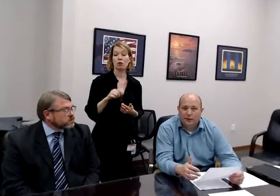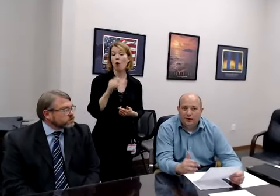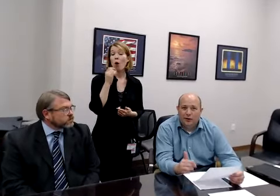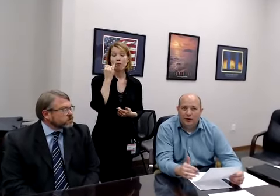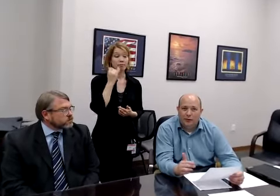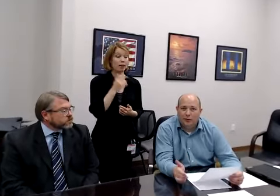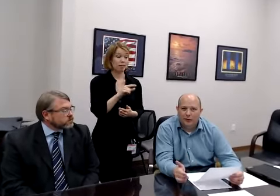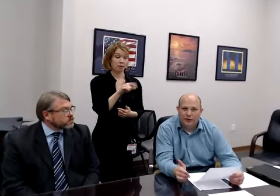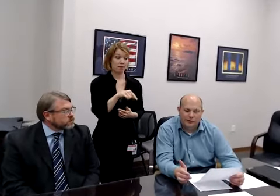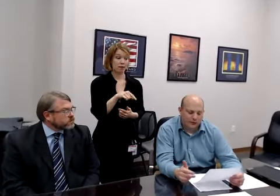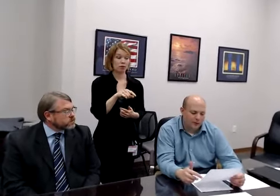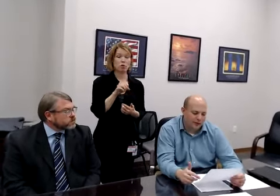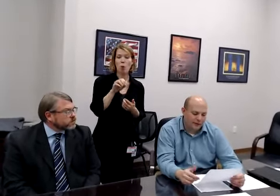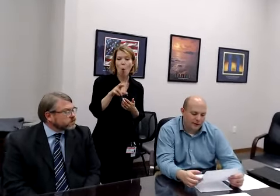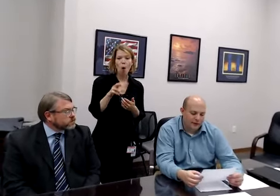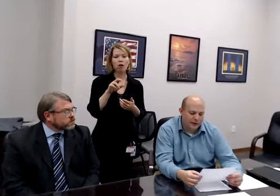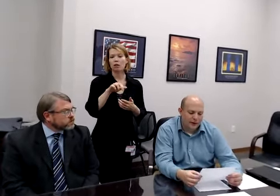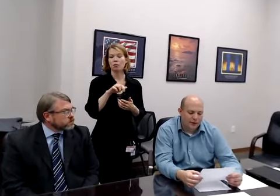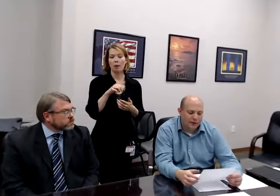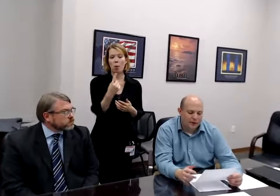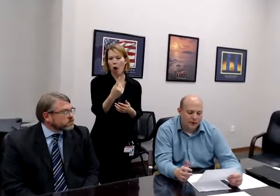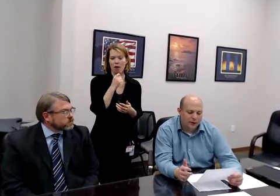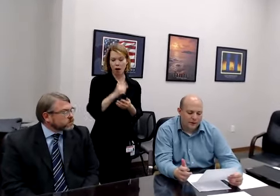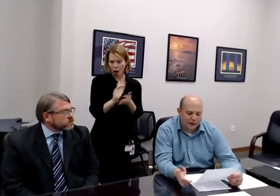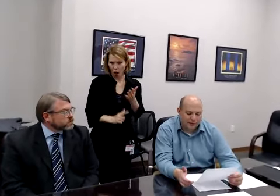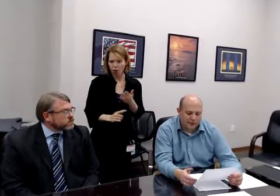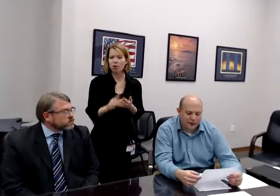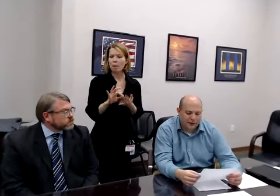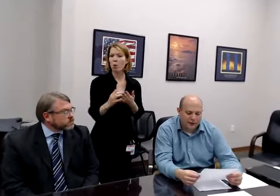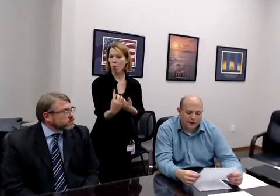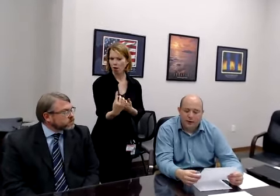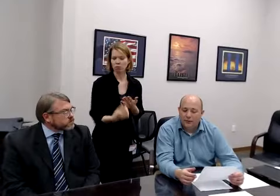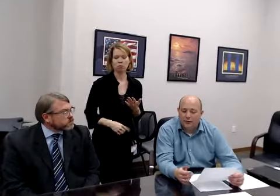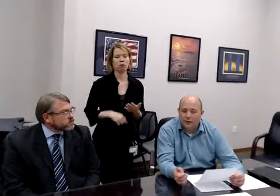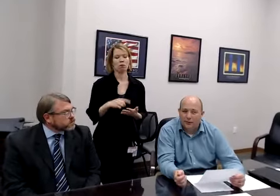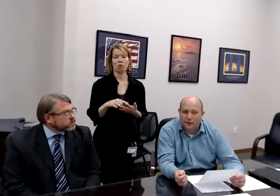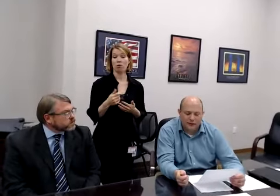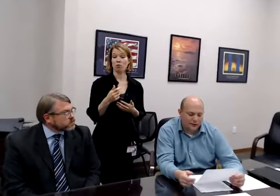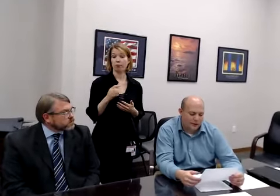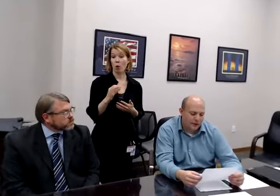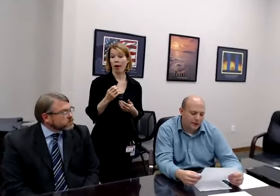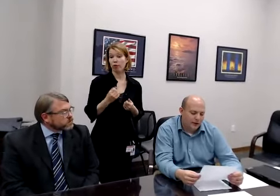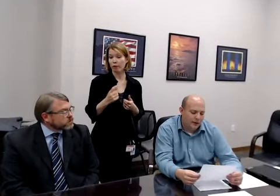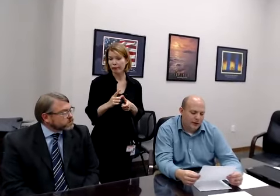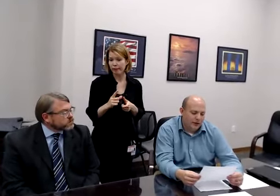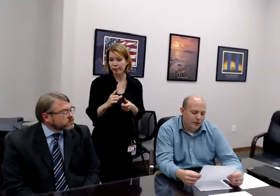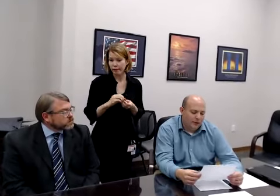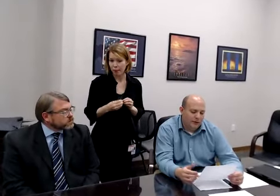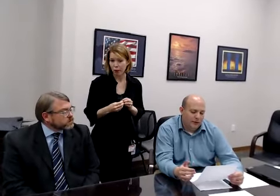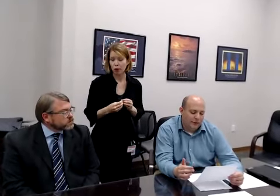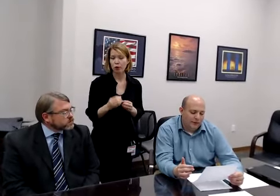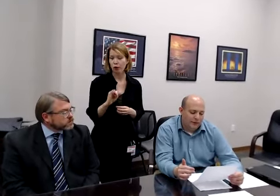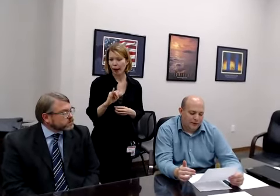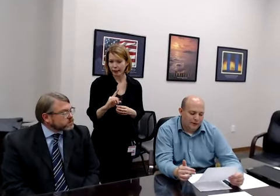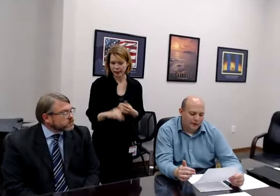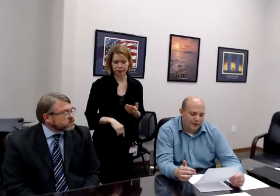and this is all or so just one of these. Or an Ohio driver's license number or the very long list